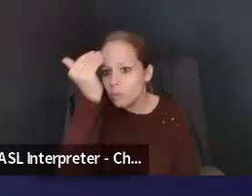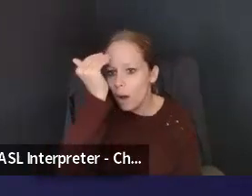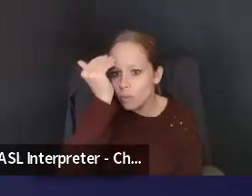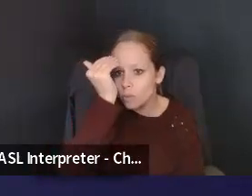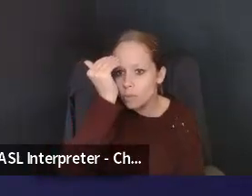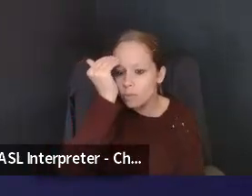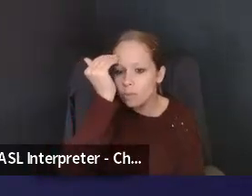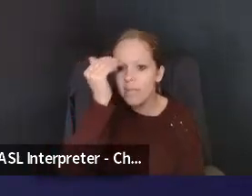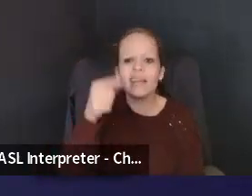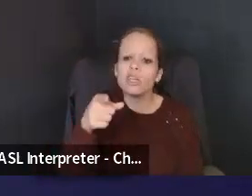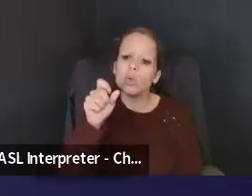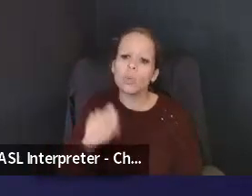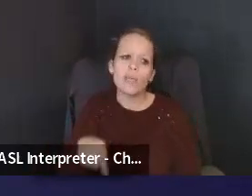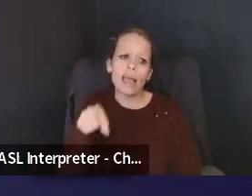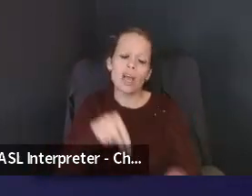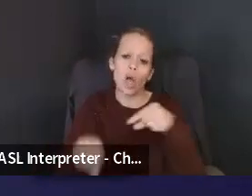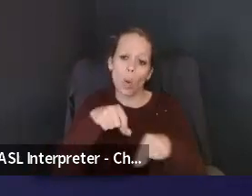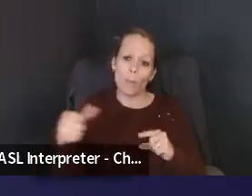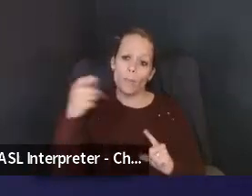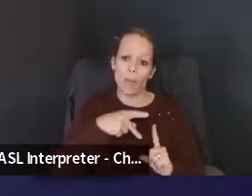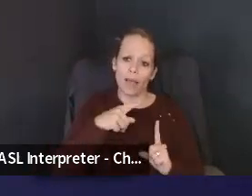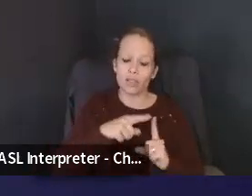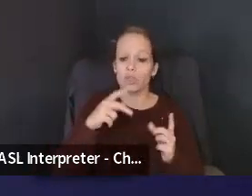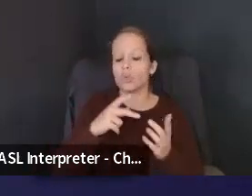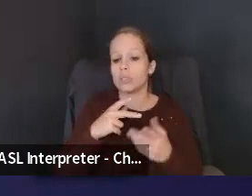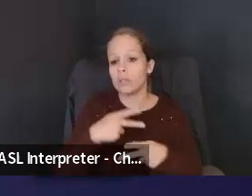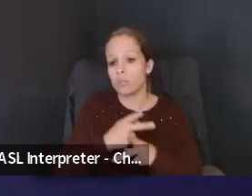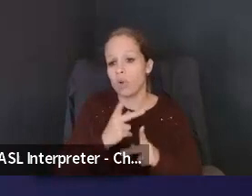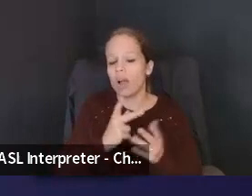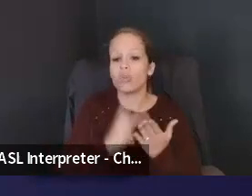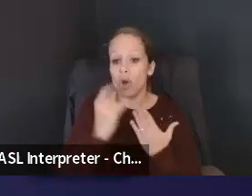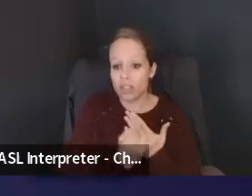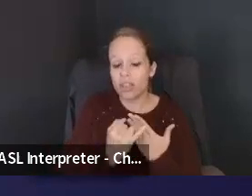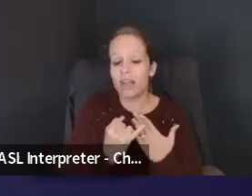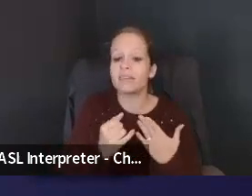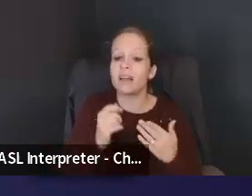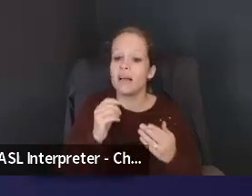can always go back to the project officer when the grants funded and ask for an adjustment in